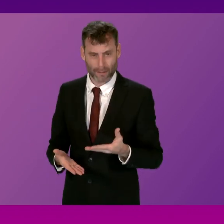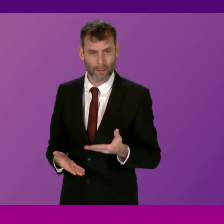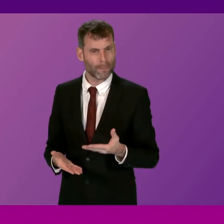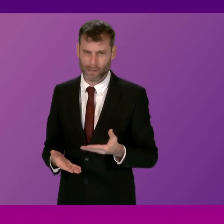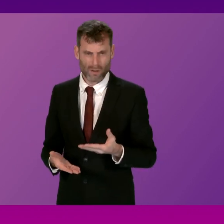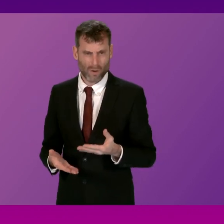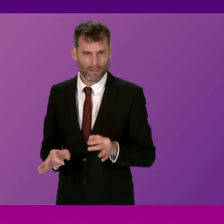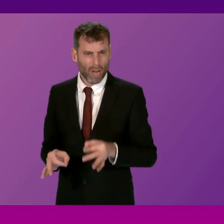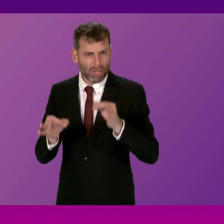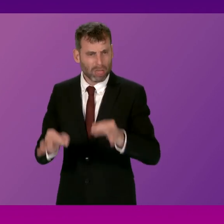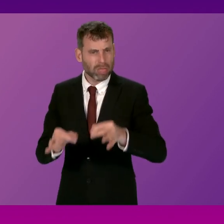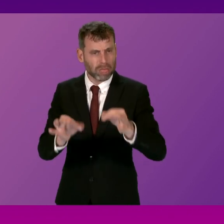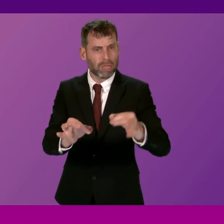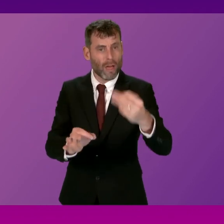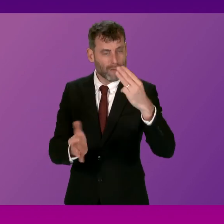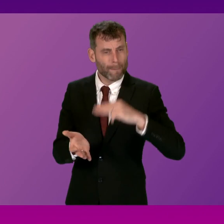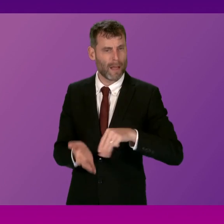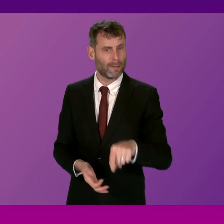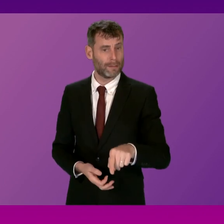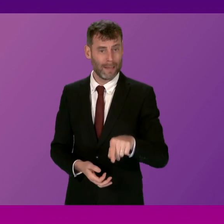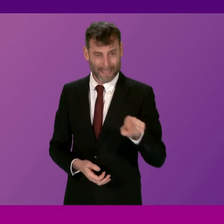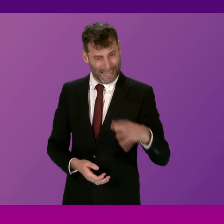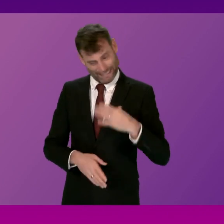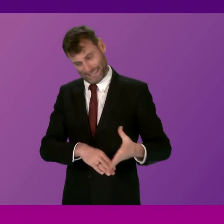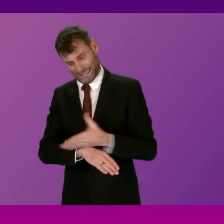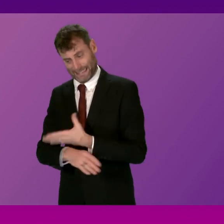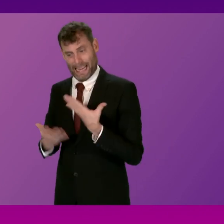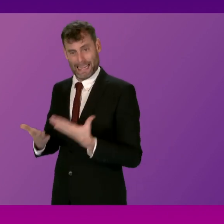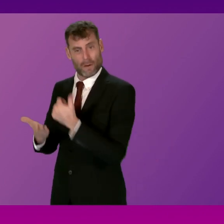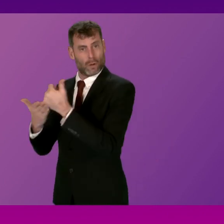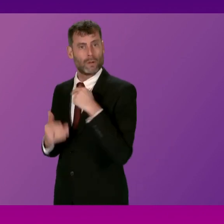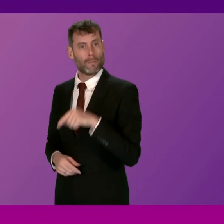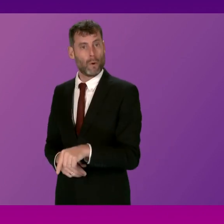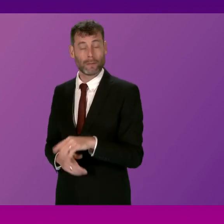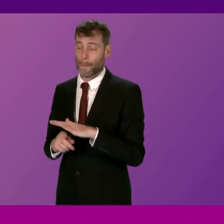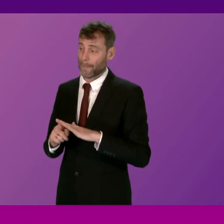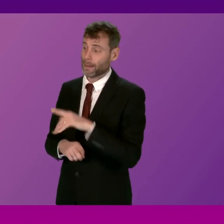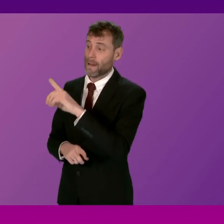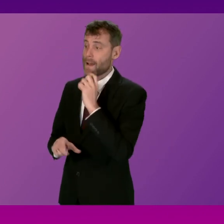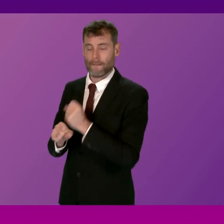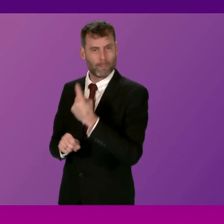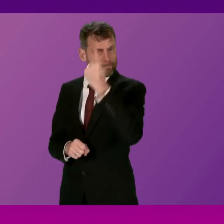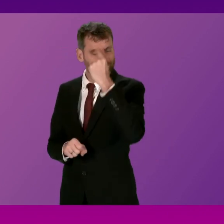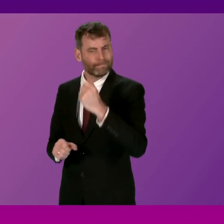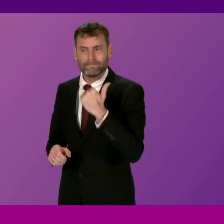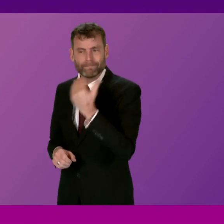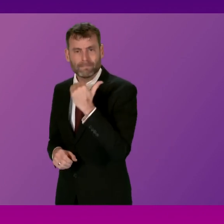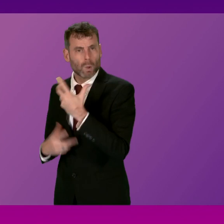people the support that they need when they need it. That lays bare the Scottish Government’s lack of foresight in removing the dedicated